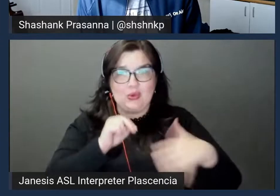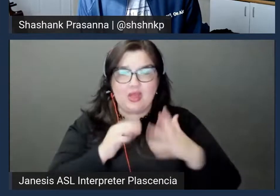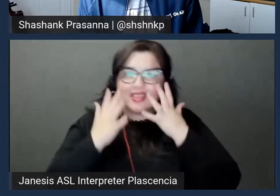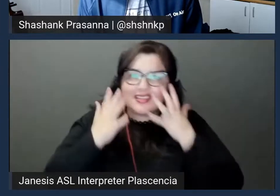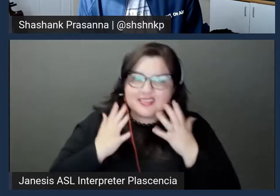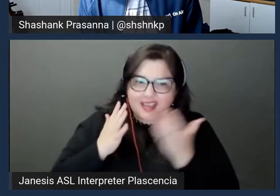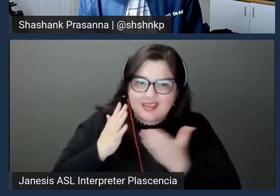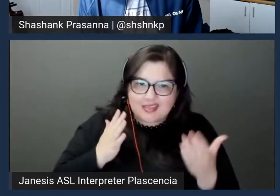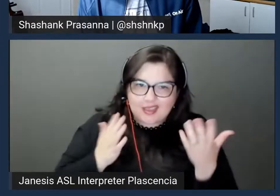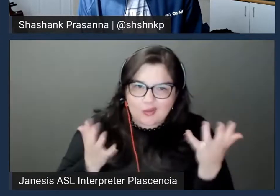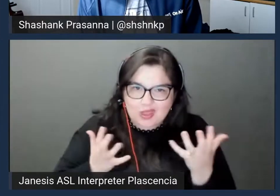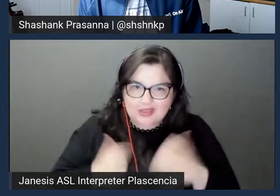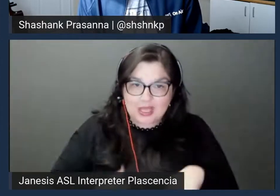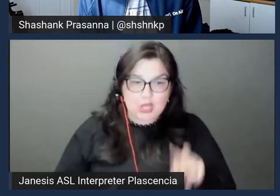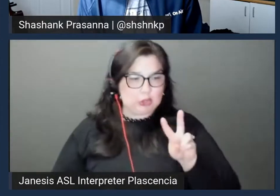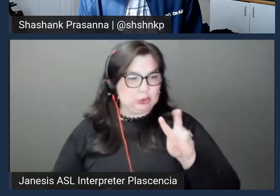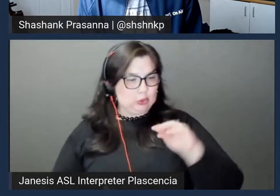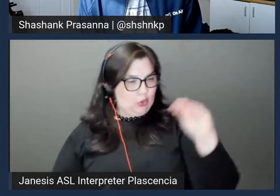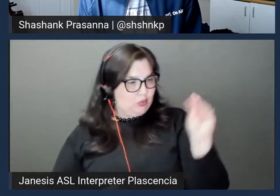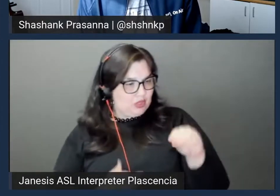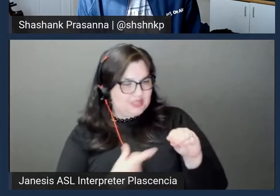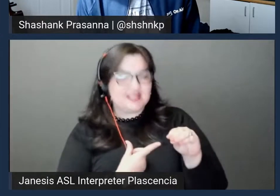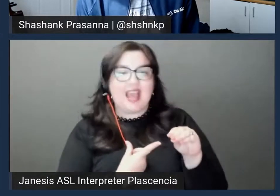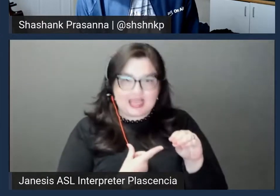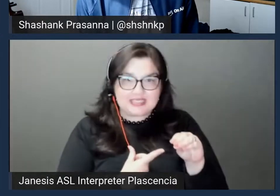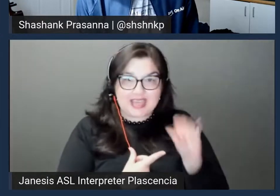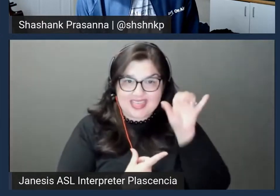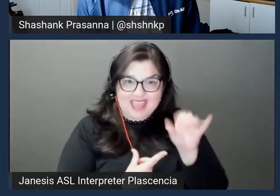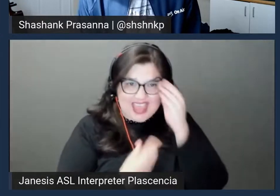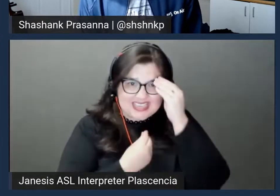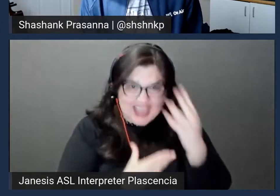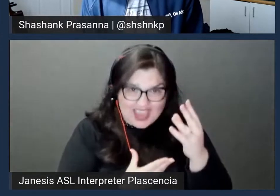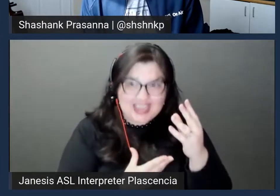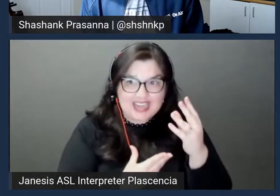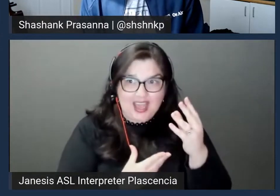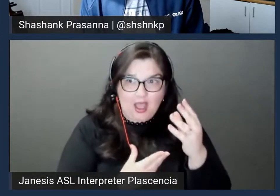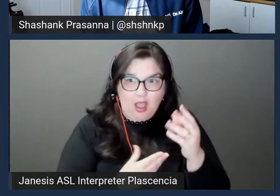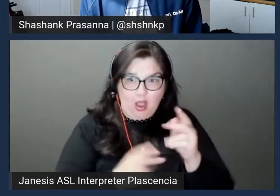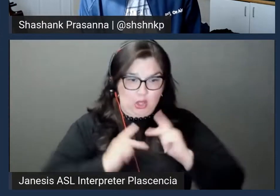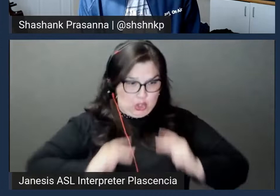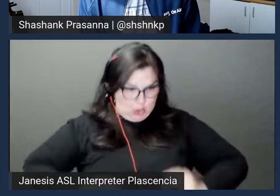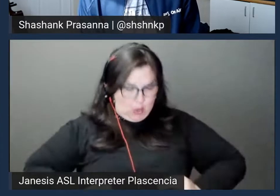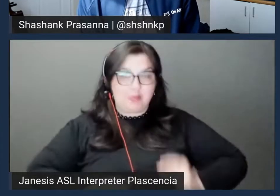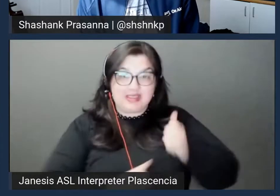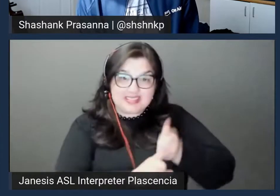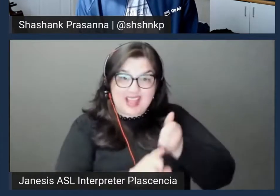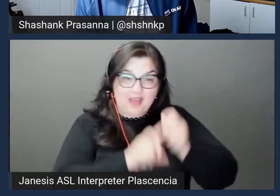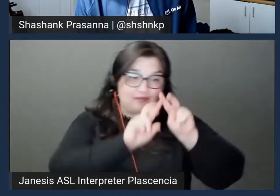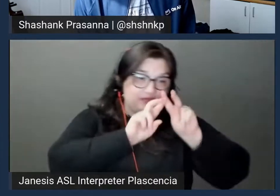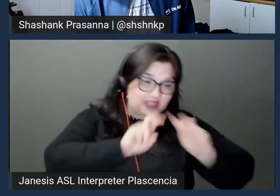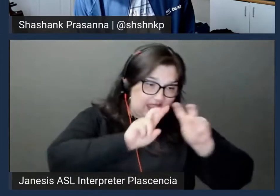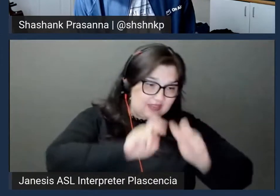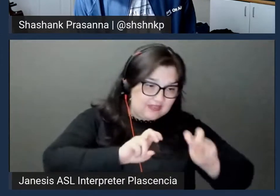of that data is ever analyzed by a human, right, which basically means we have a goldmine of data